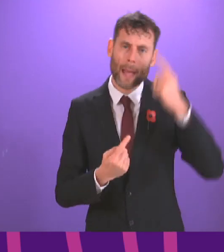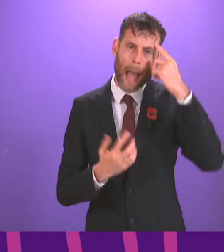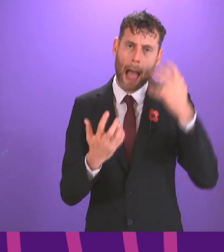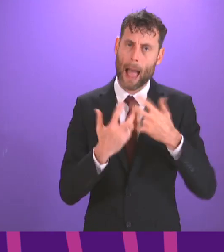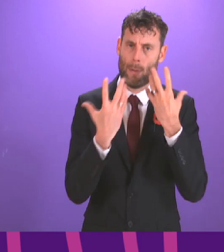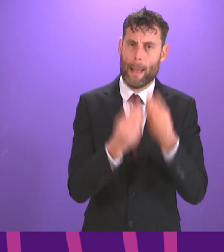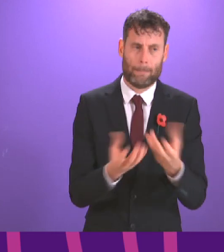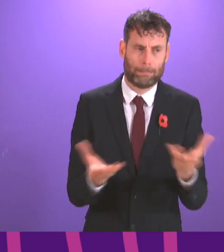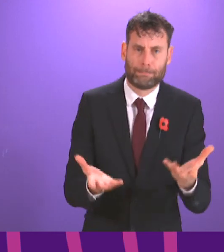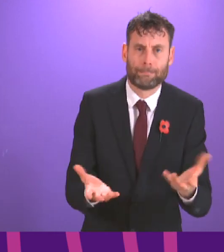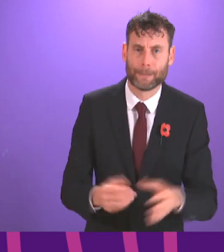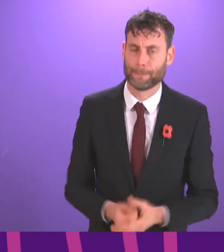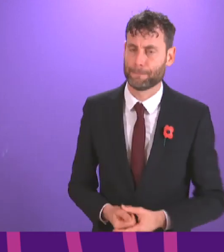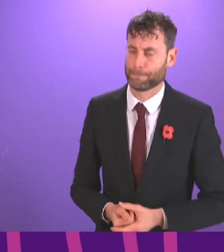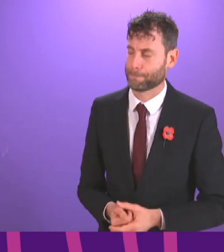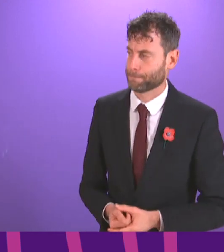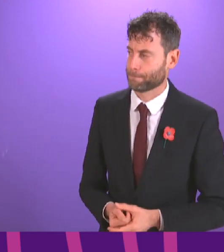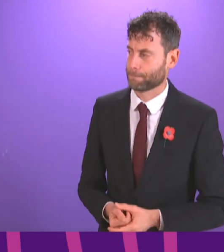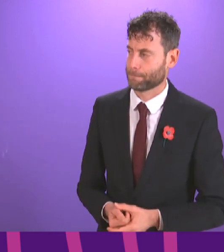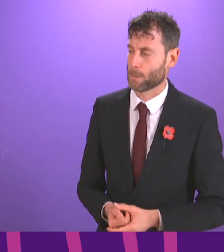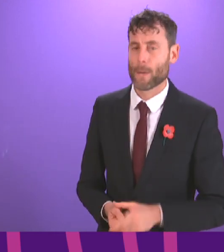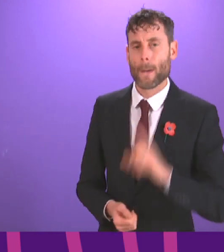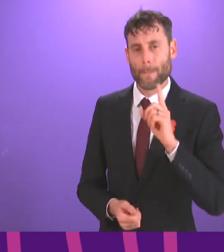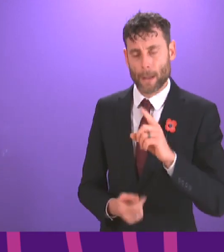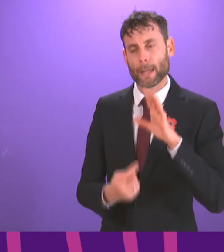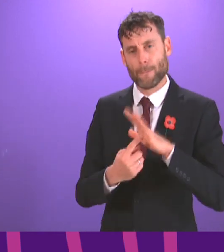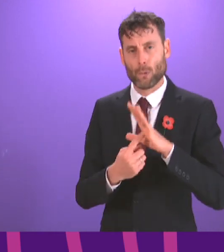whether there is anything that I can do within the obvious constraints in which I operate.